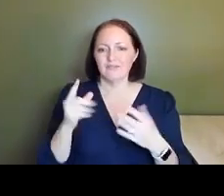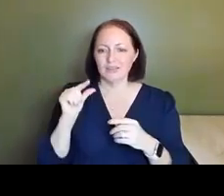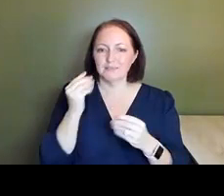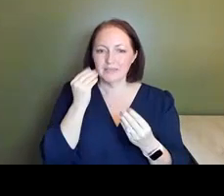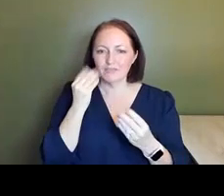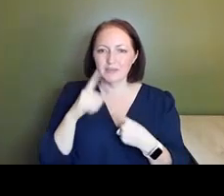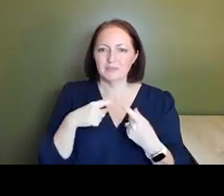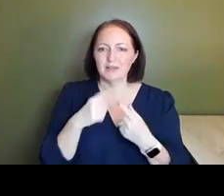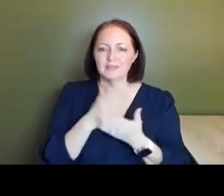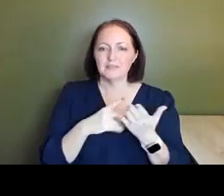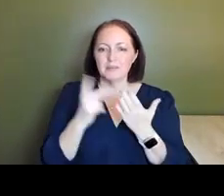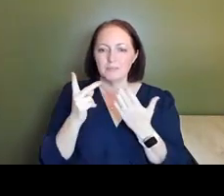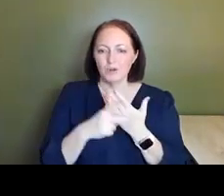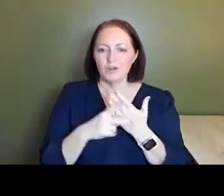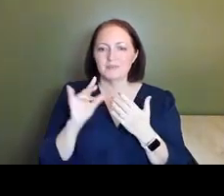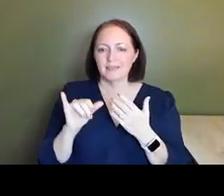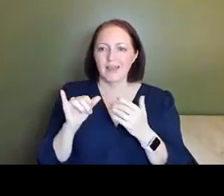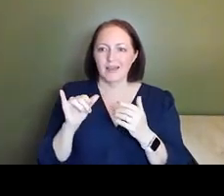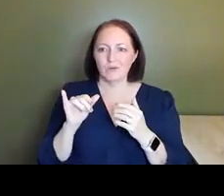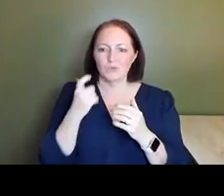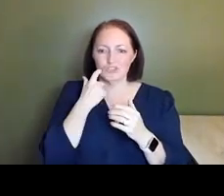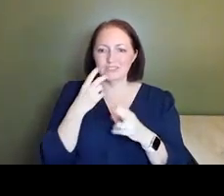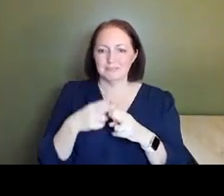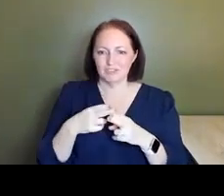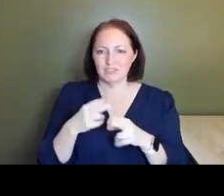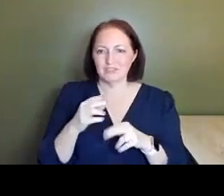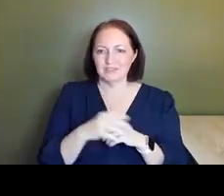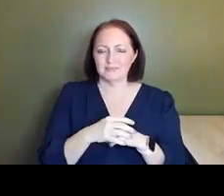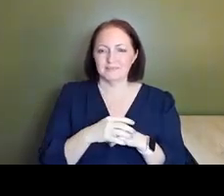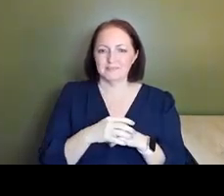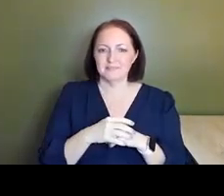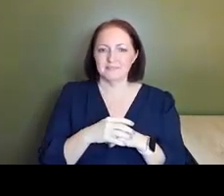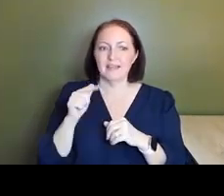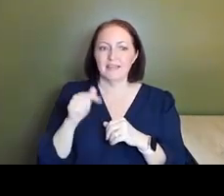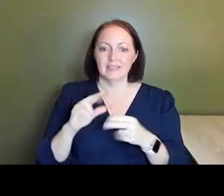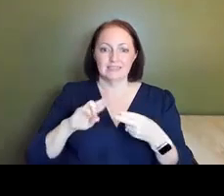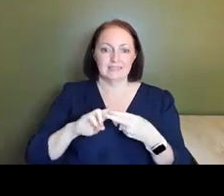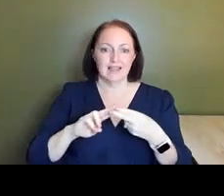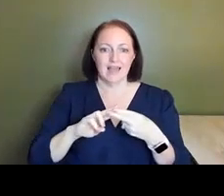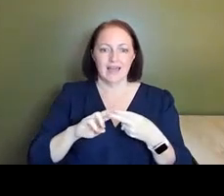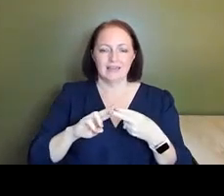of the programs that were just mentioned. So this slide I’m going to introduce the